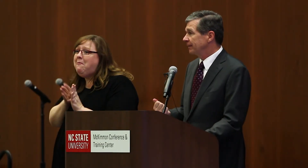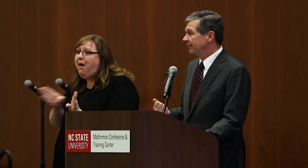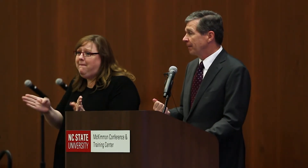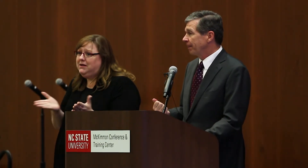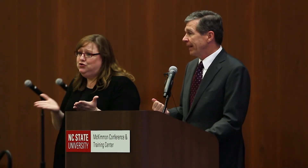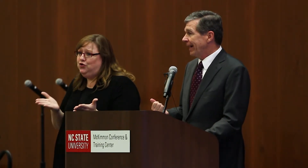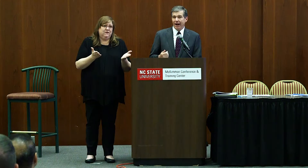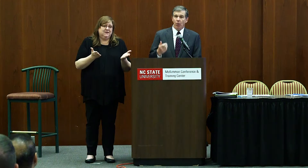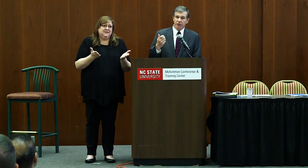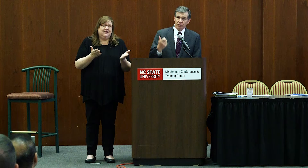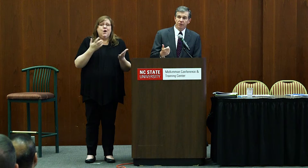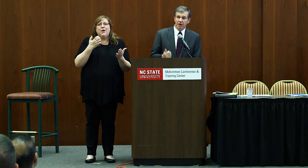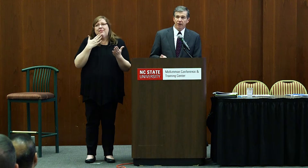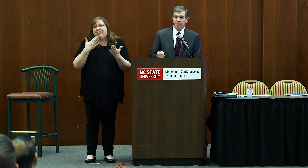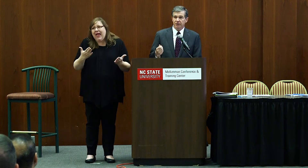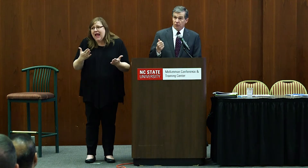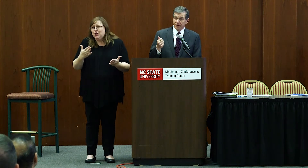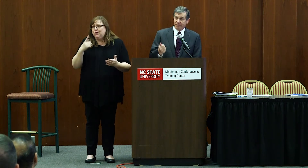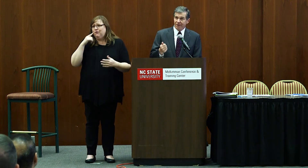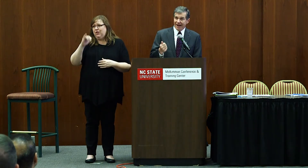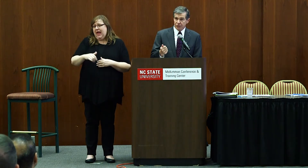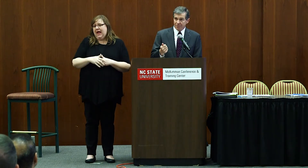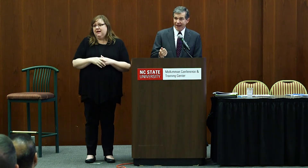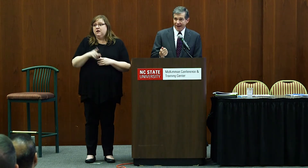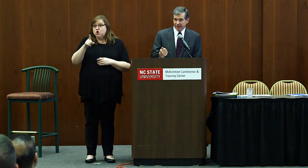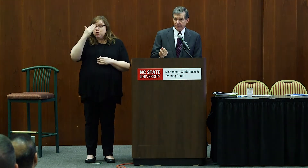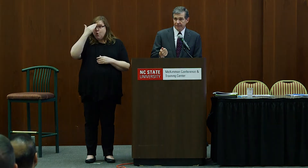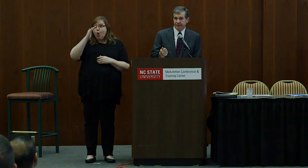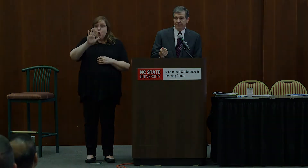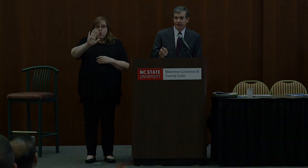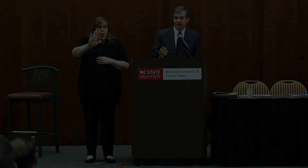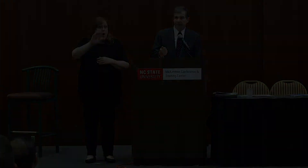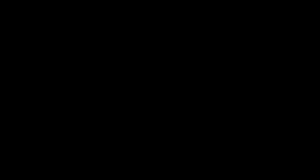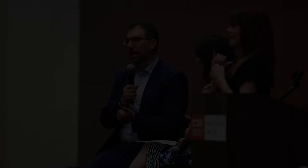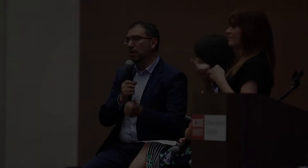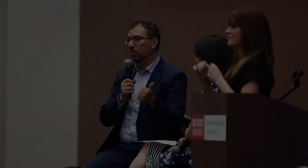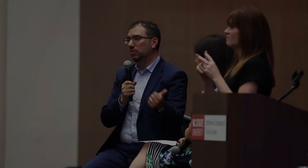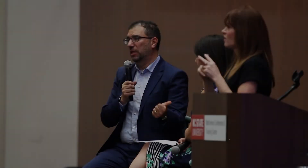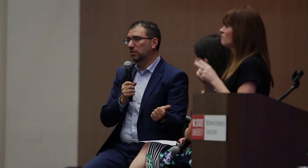and I want you to know that your Governor has your back. I know Secretary